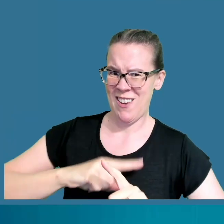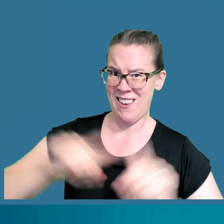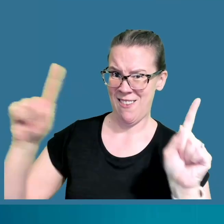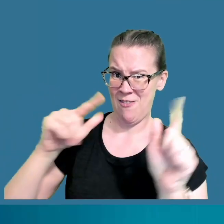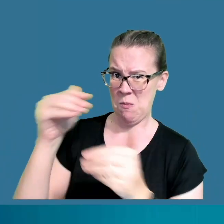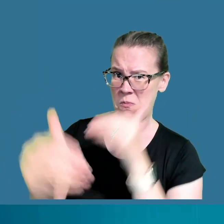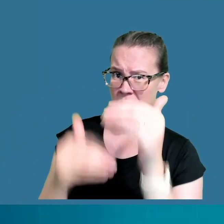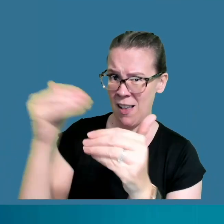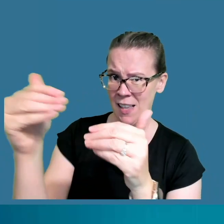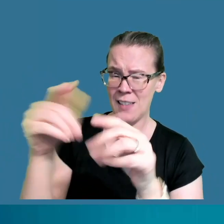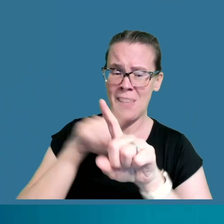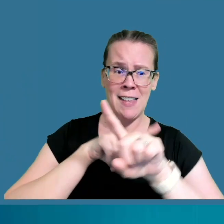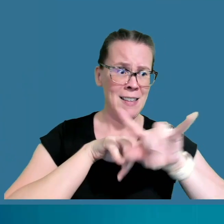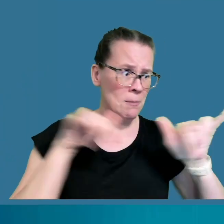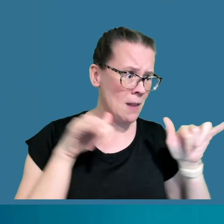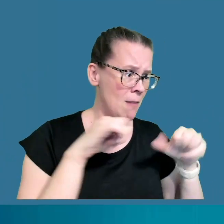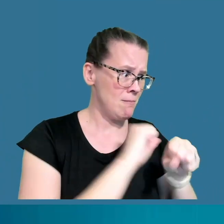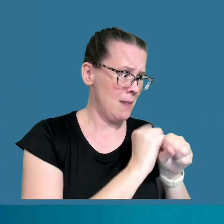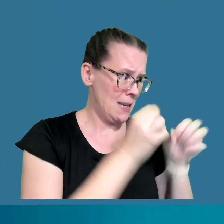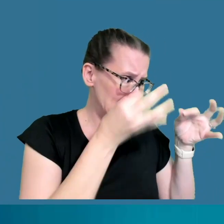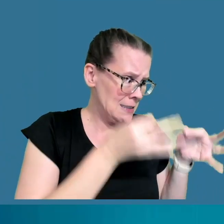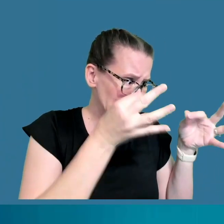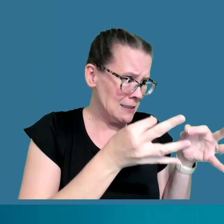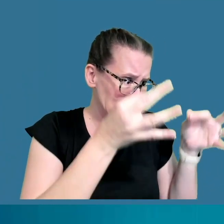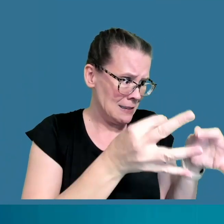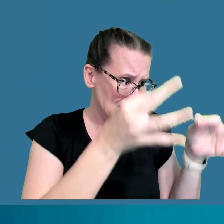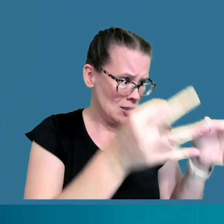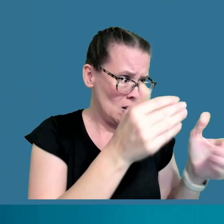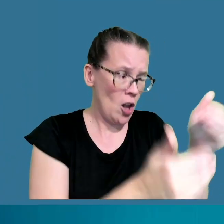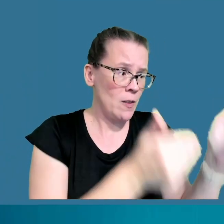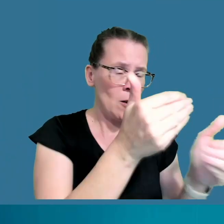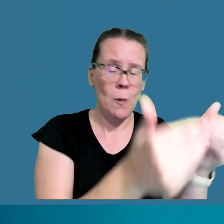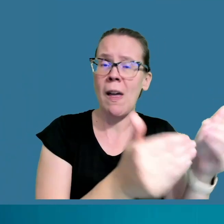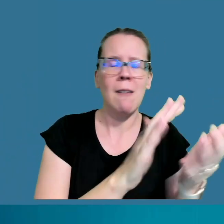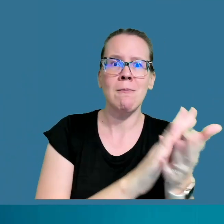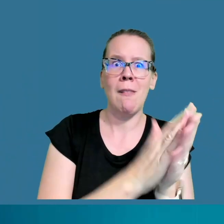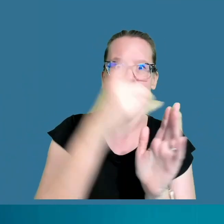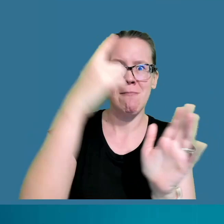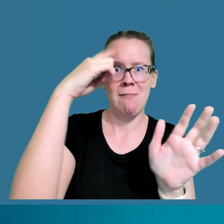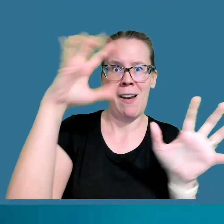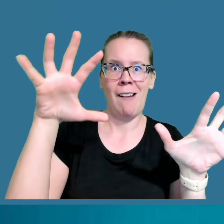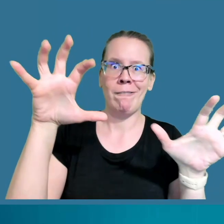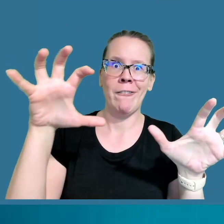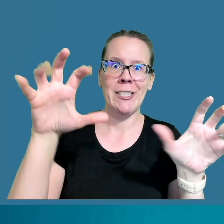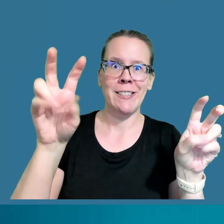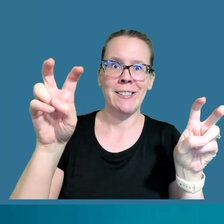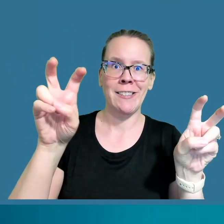and different pro-process... If you're trying to make of these multiple decisions at the same time,